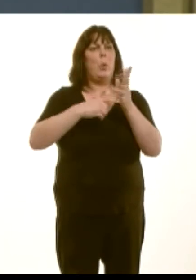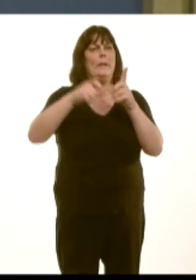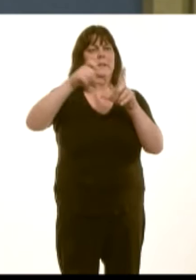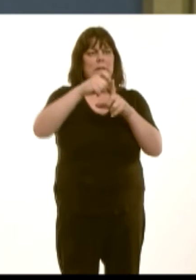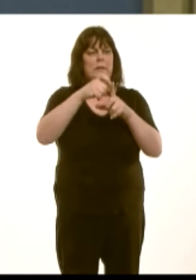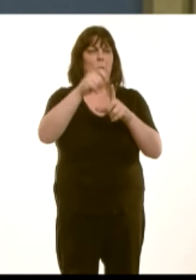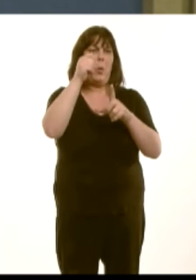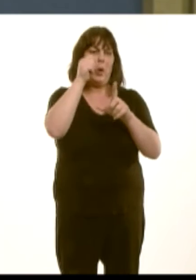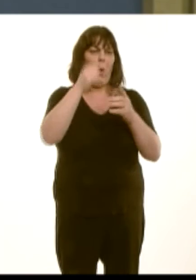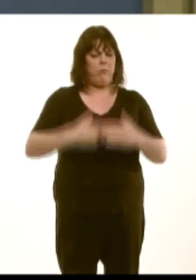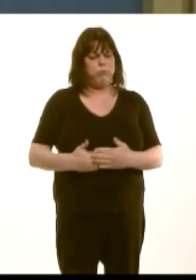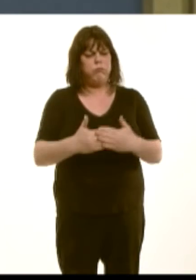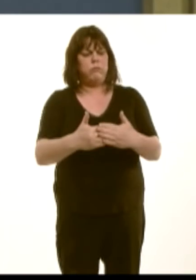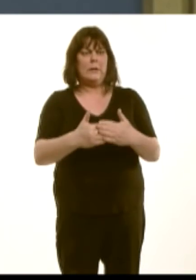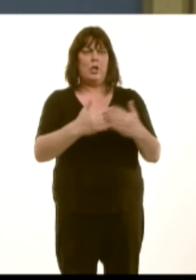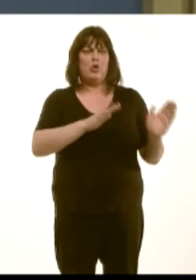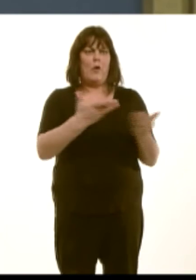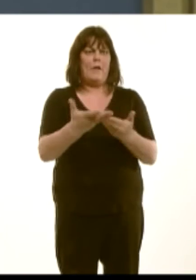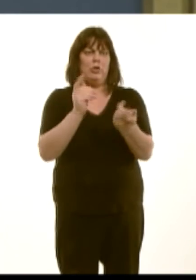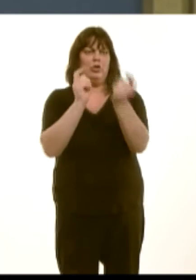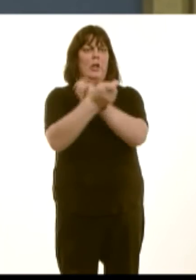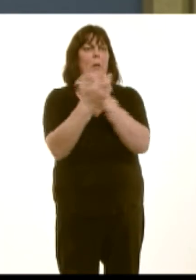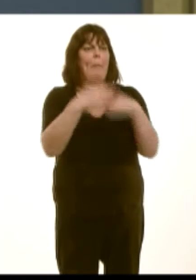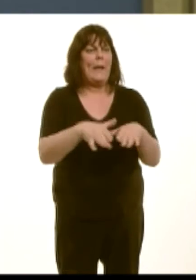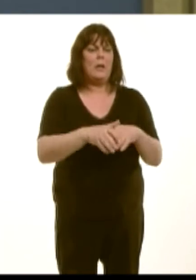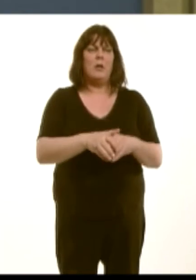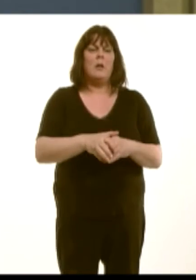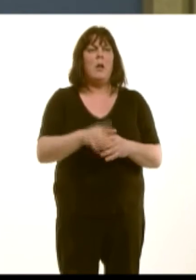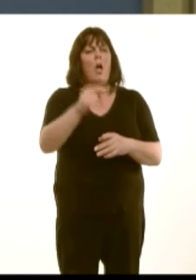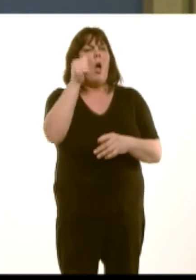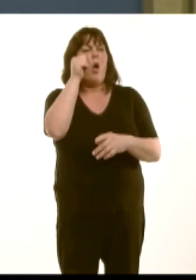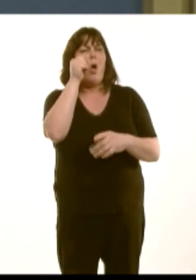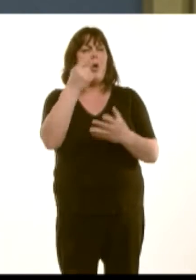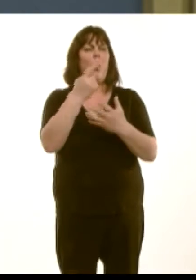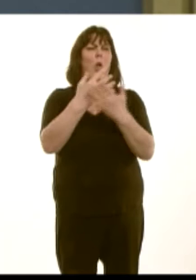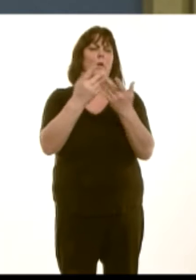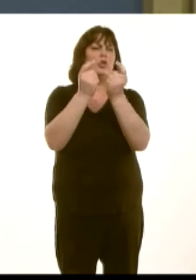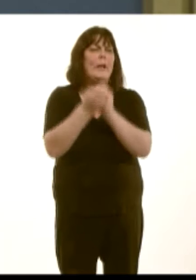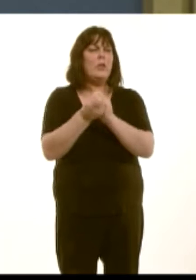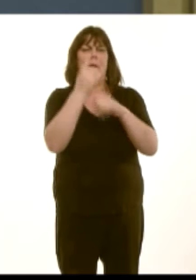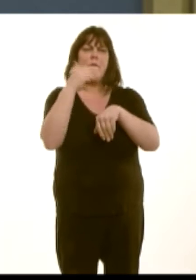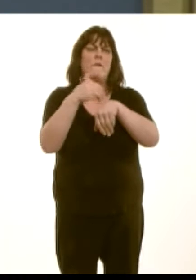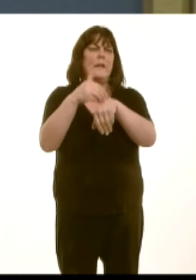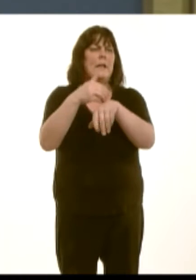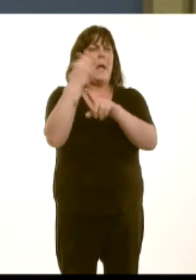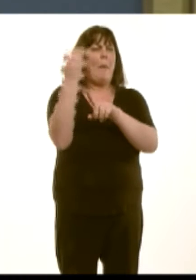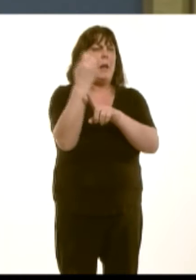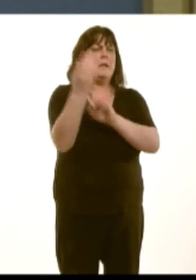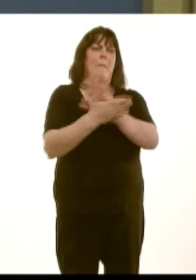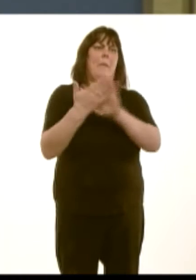pressures on the ambulance service in north Wales in respect of mothers who may need to be transported?